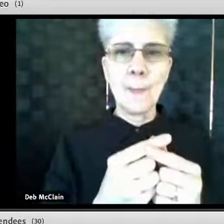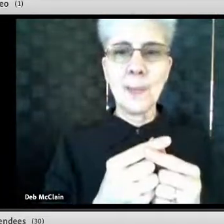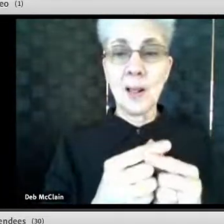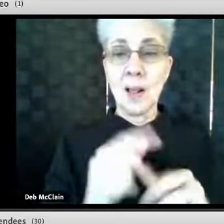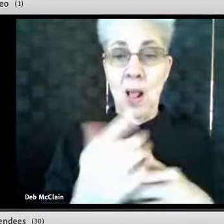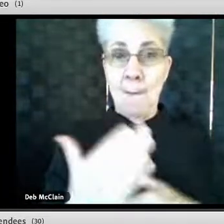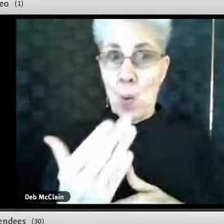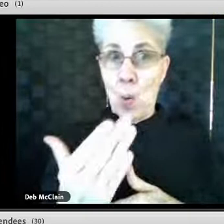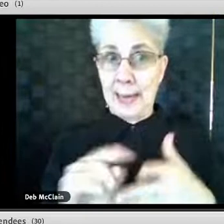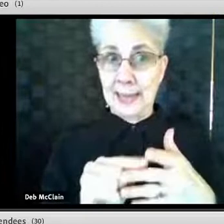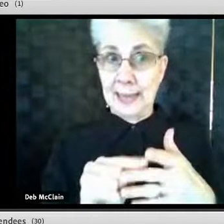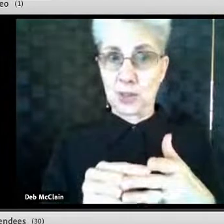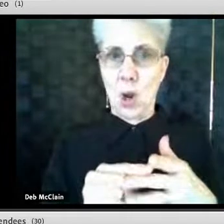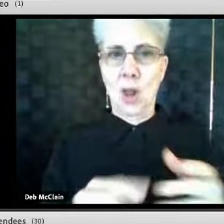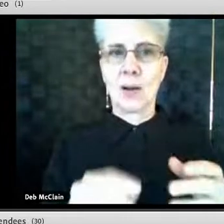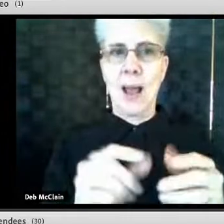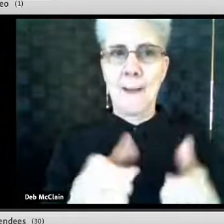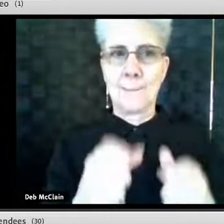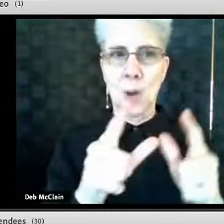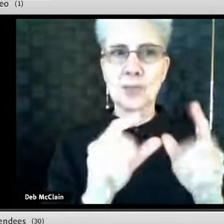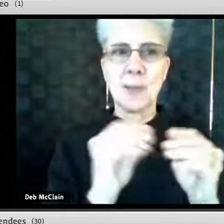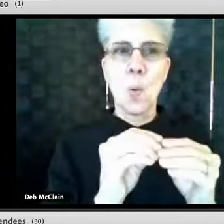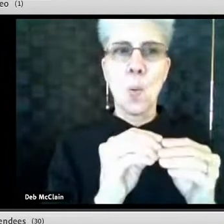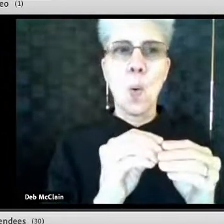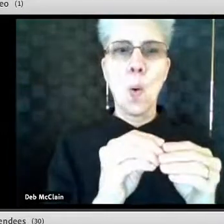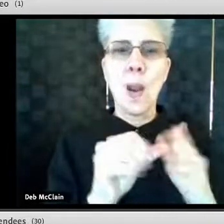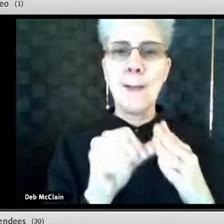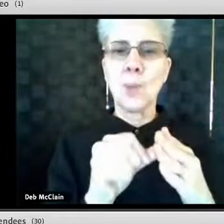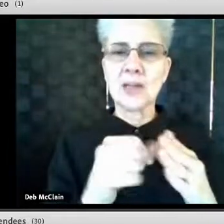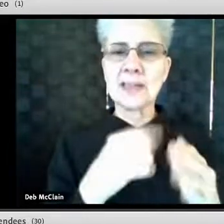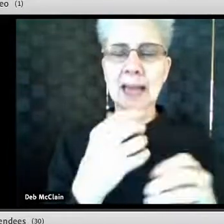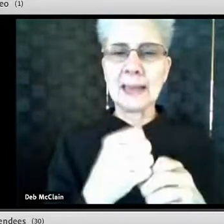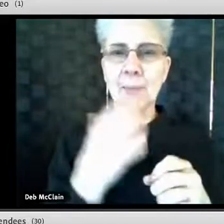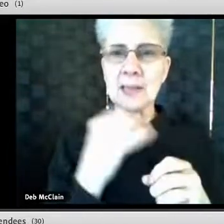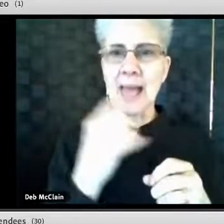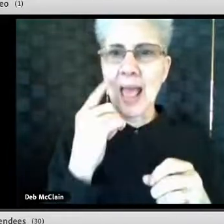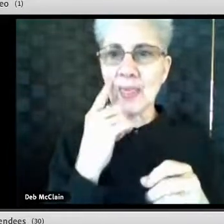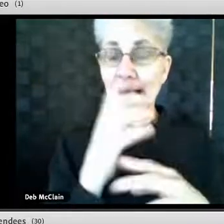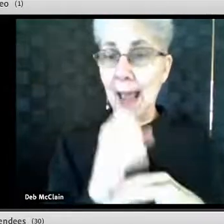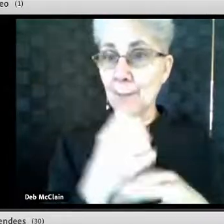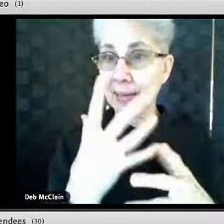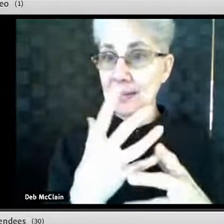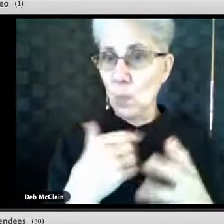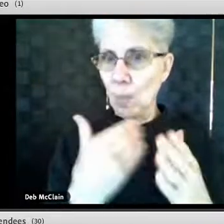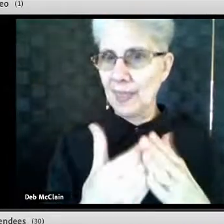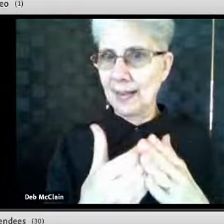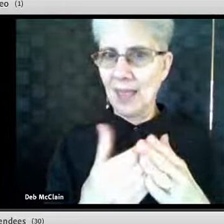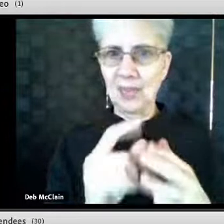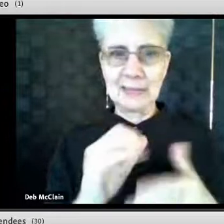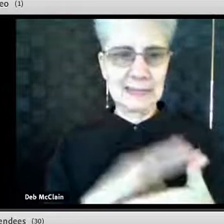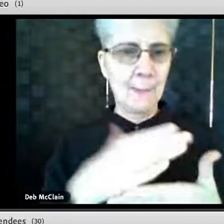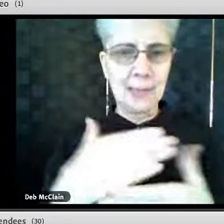the earlier in the morning I post, the more impressions I get because I think the habit is, they get their tablets.